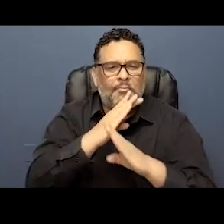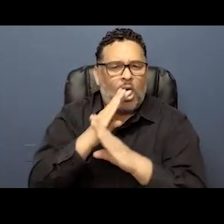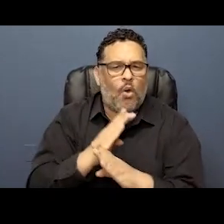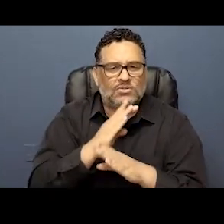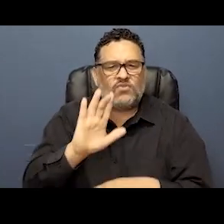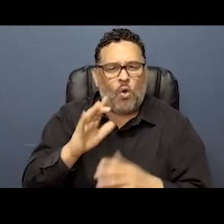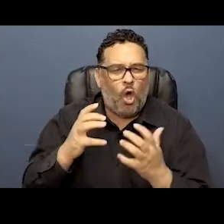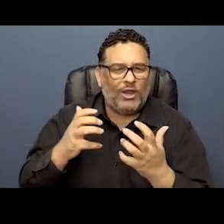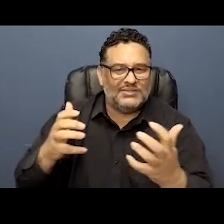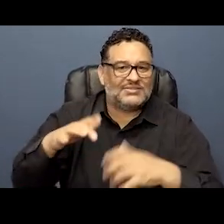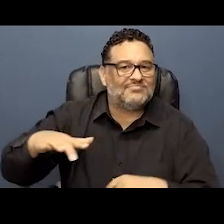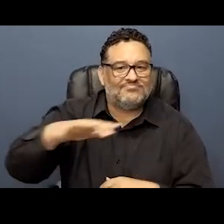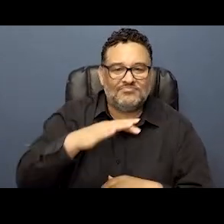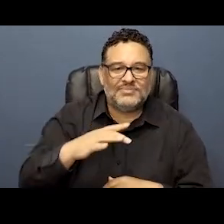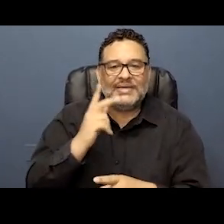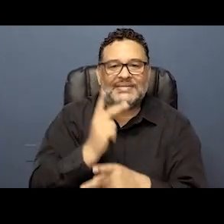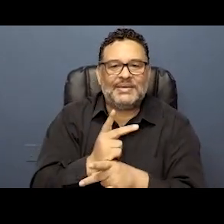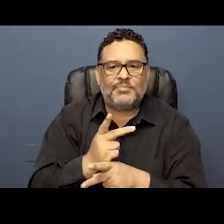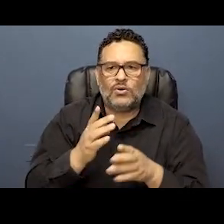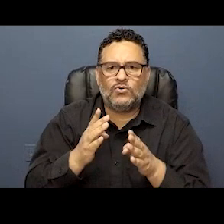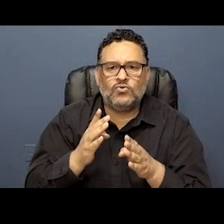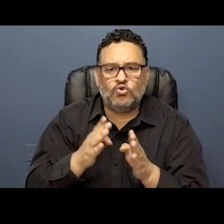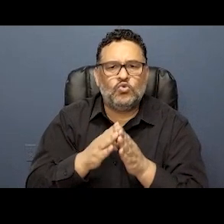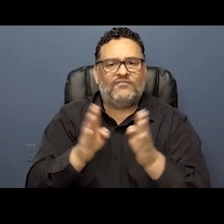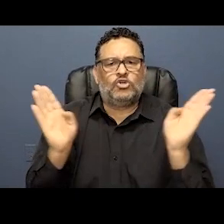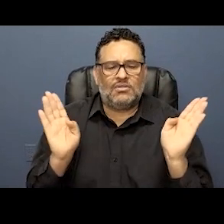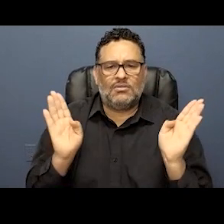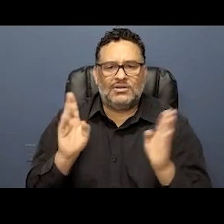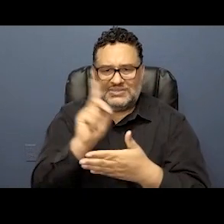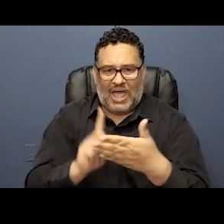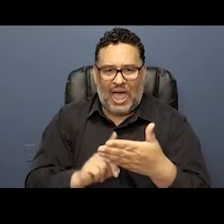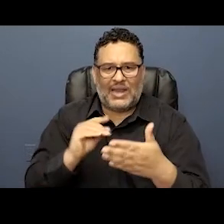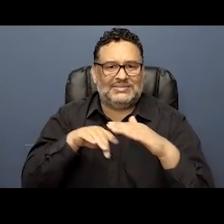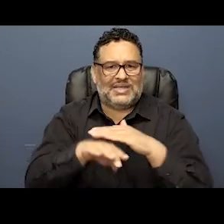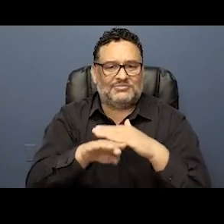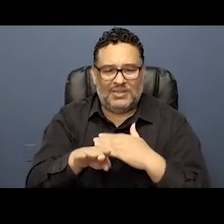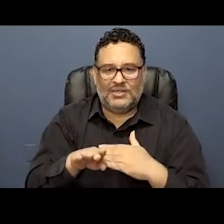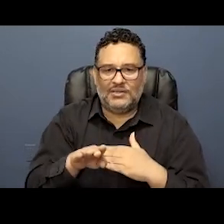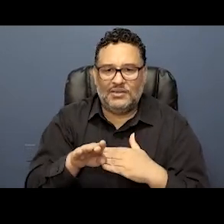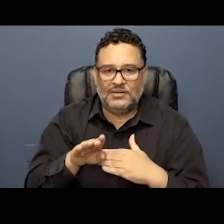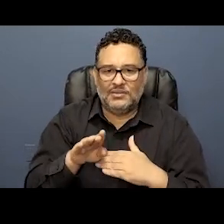universal design and accessibility at the forefront when selecting platforms,